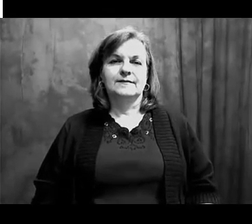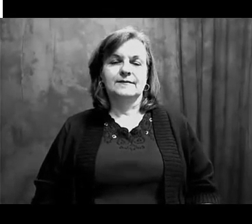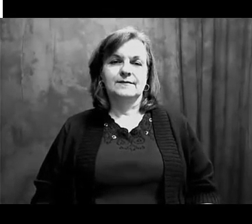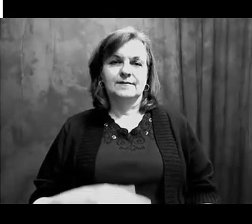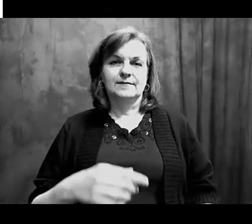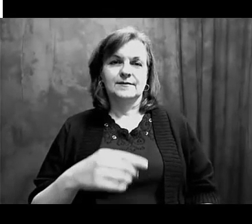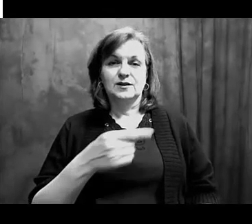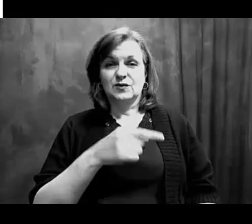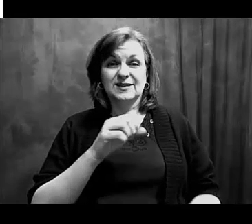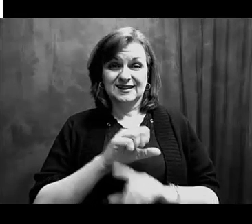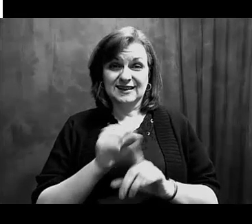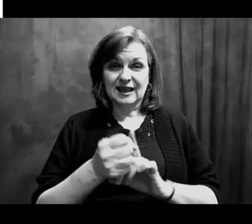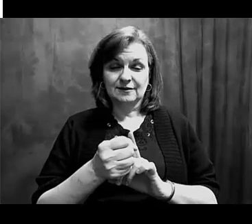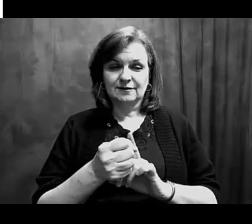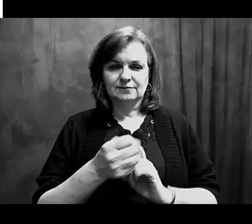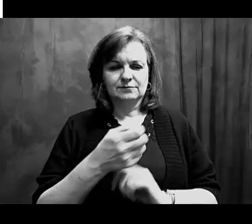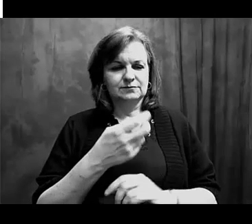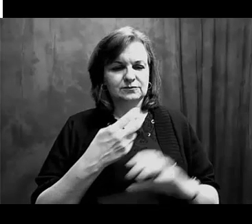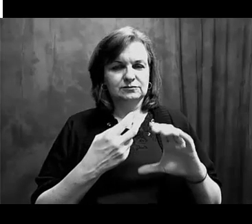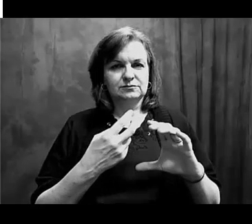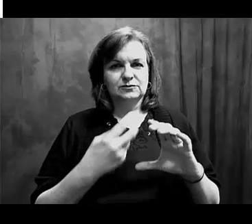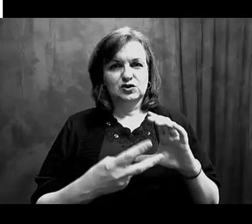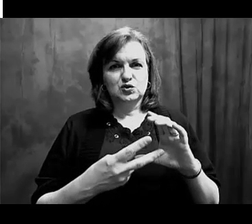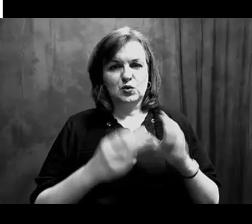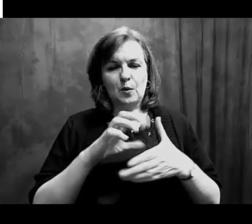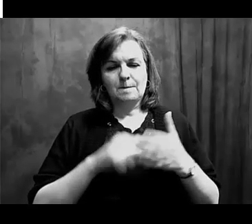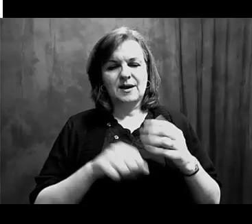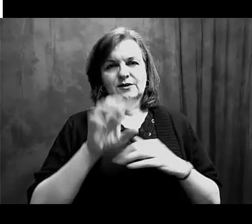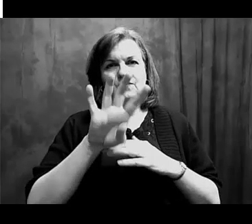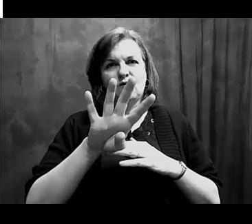2 minus 4 gives us a -2